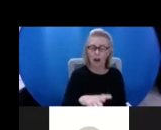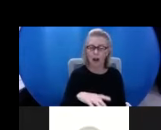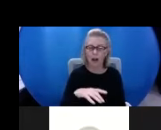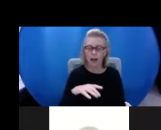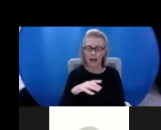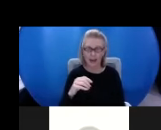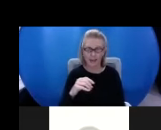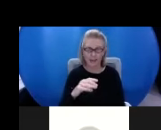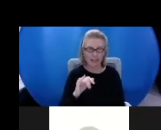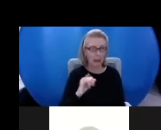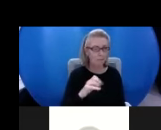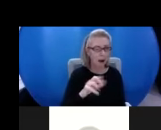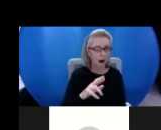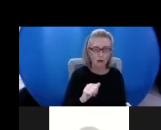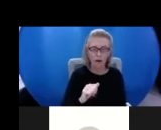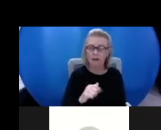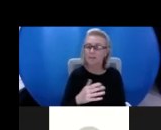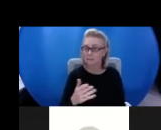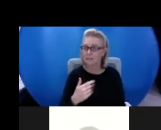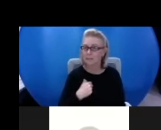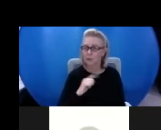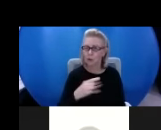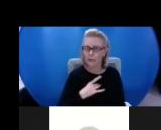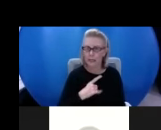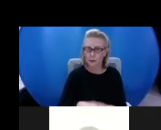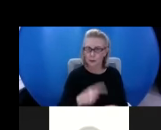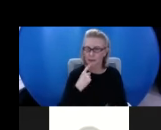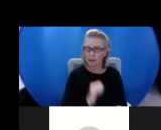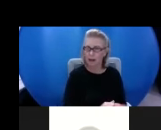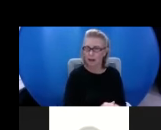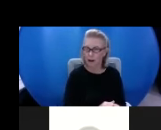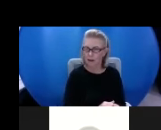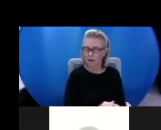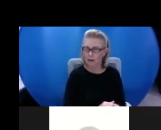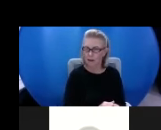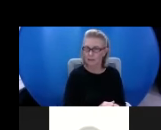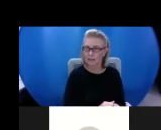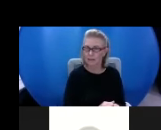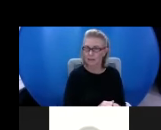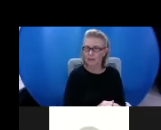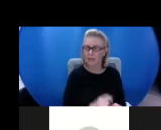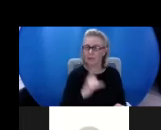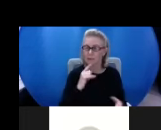Thank you. I would just like to say that professors are also humans too